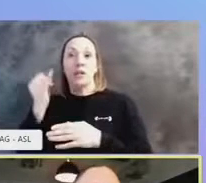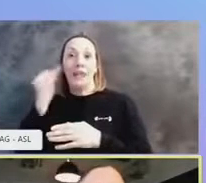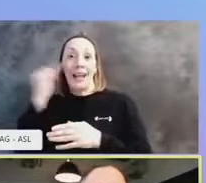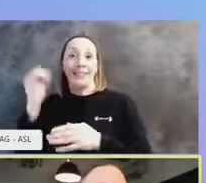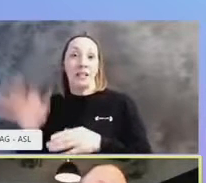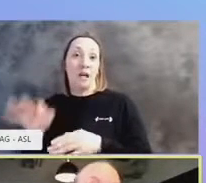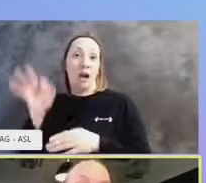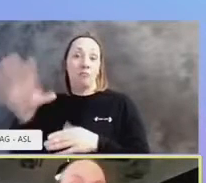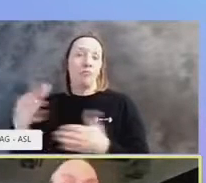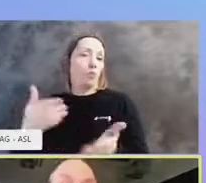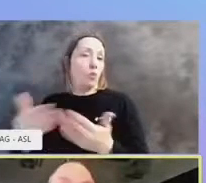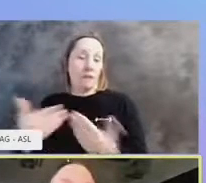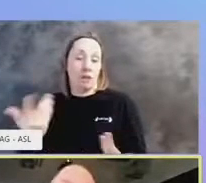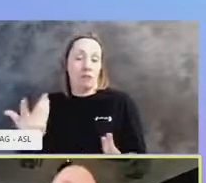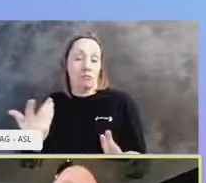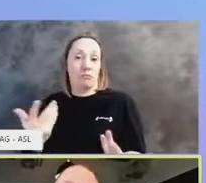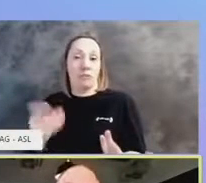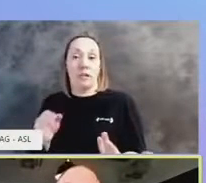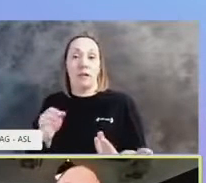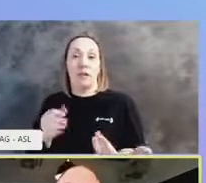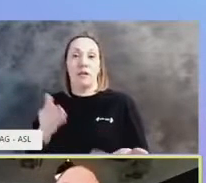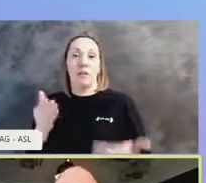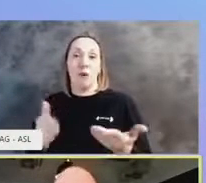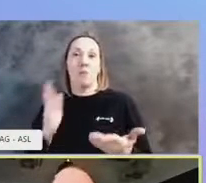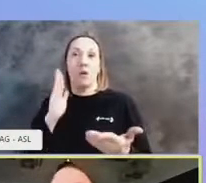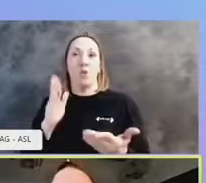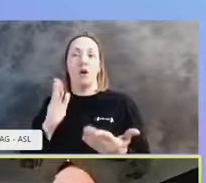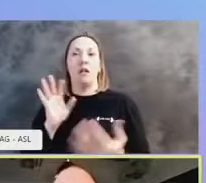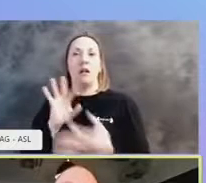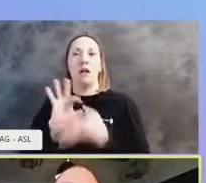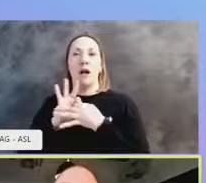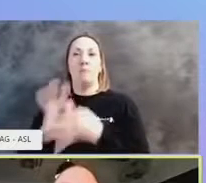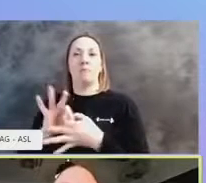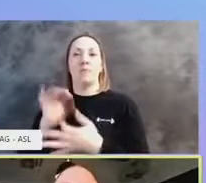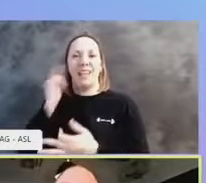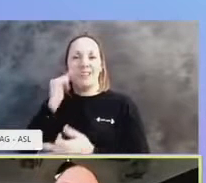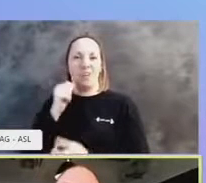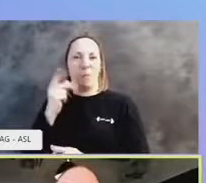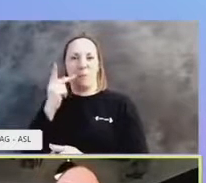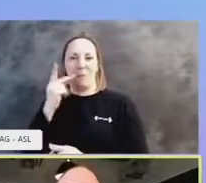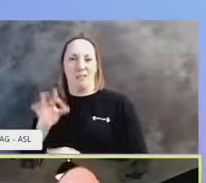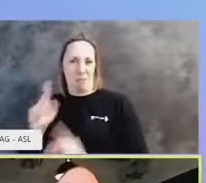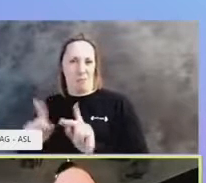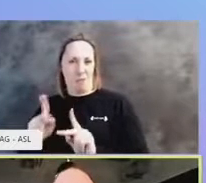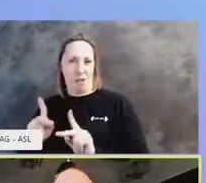trying to sell something, sharing an idea, or